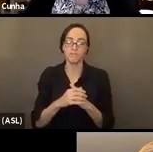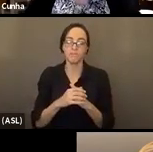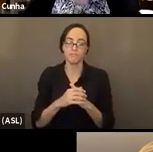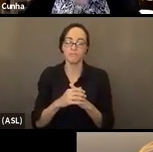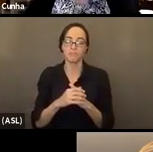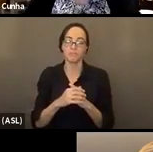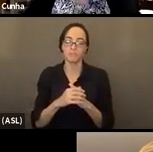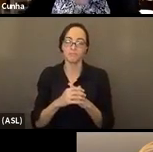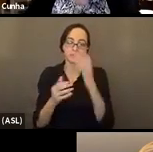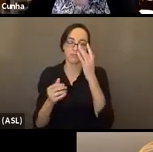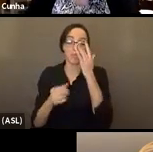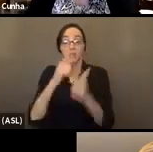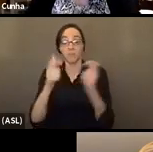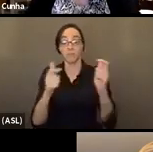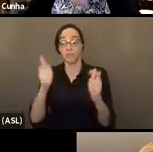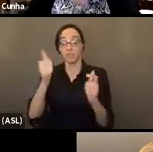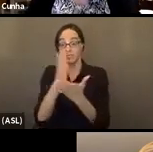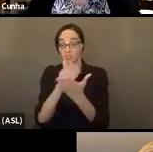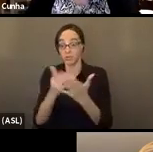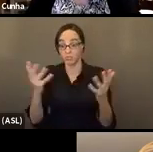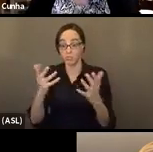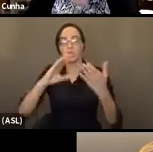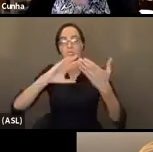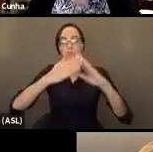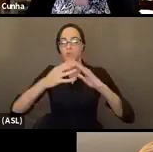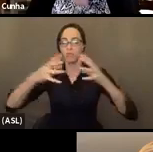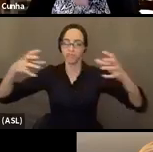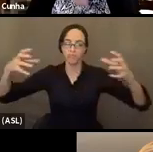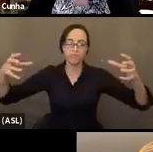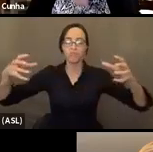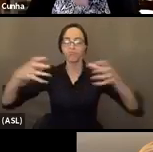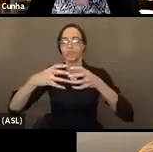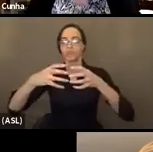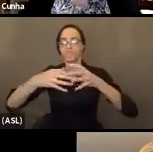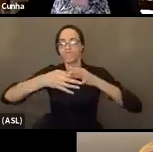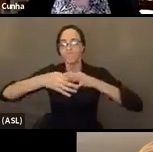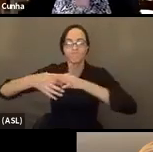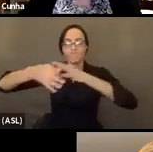community coming together and really uh you know working with each other and trying to